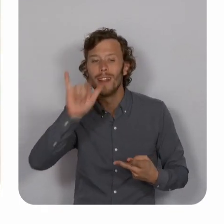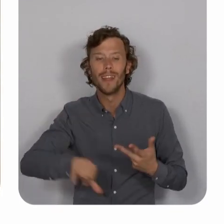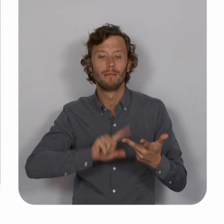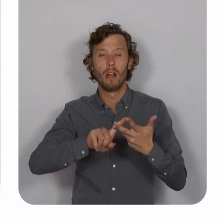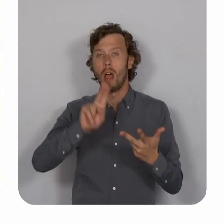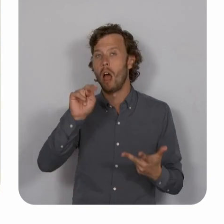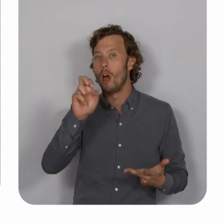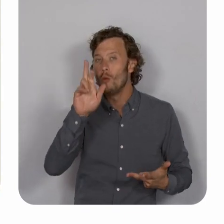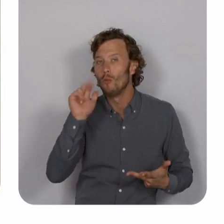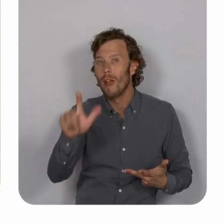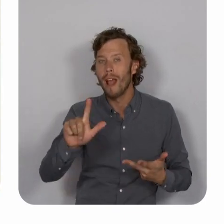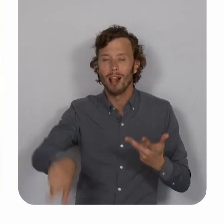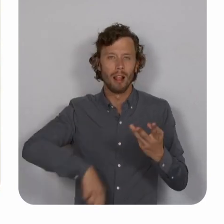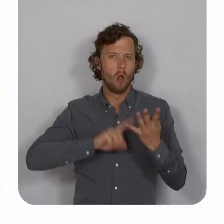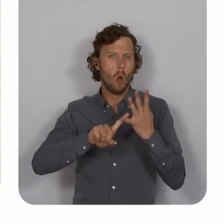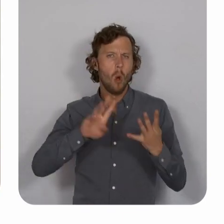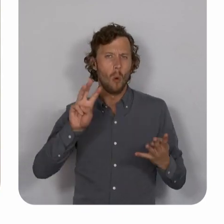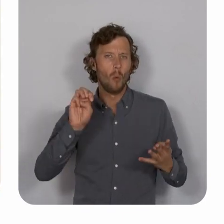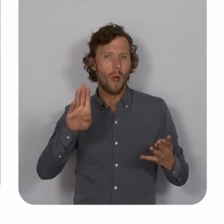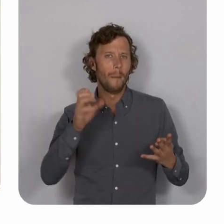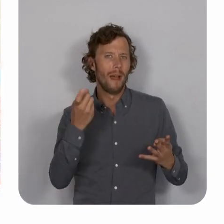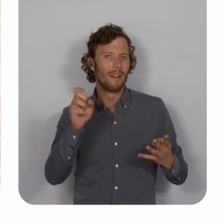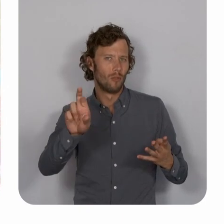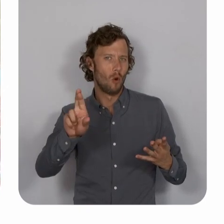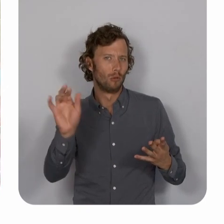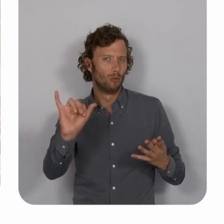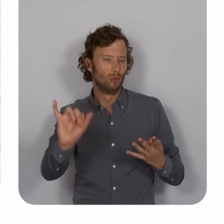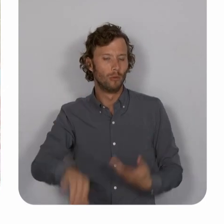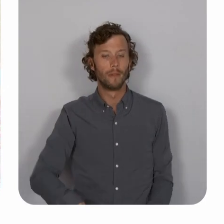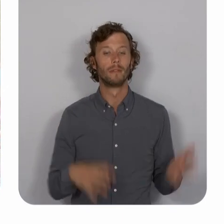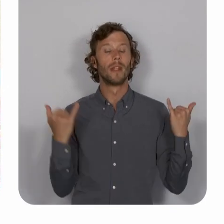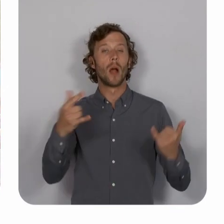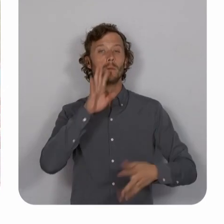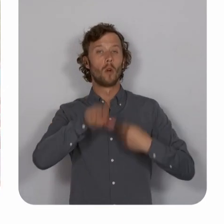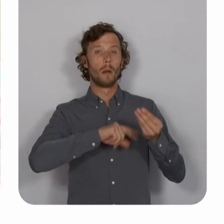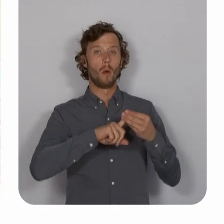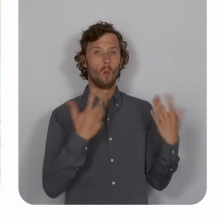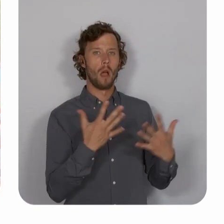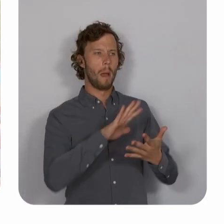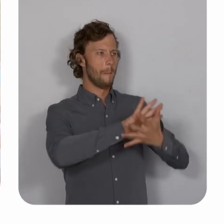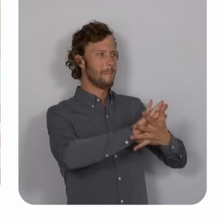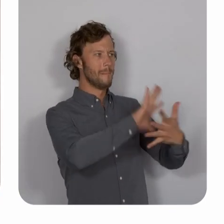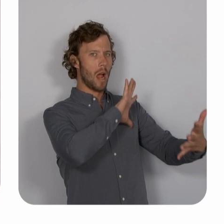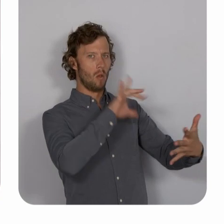First, let’s talk about Passthrough. Passthrough is amazing on Meta Quest 3.